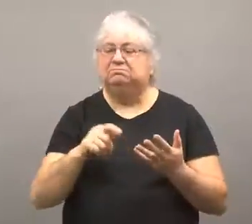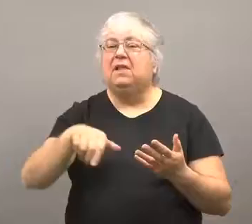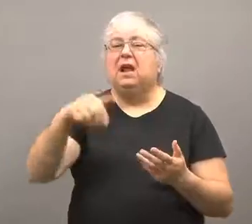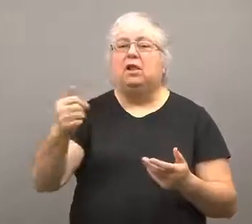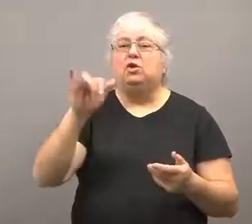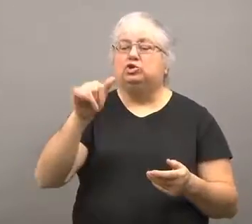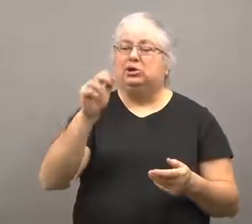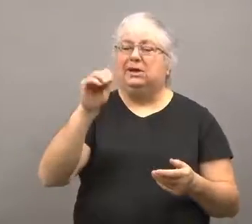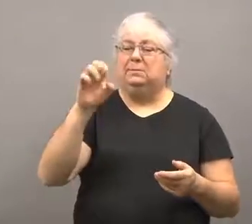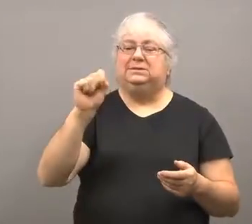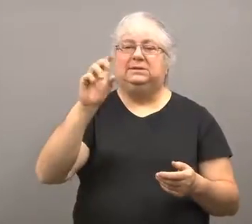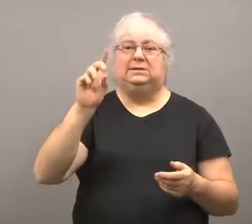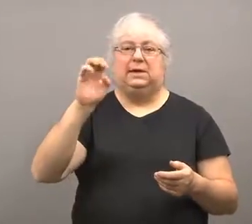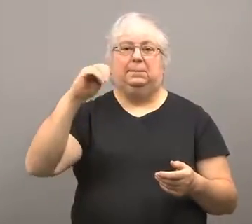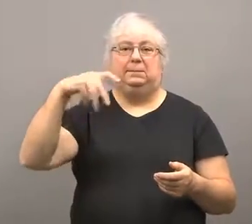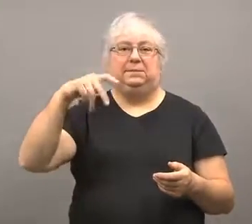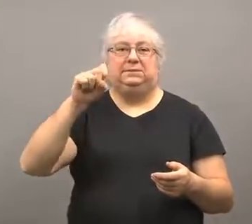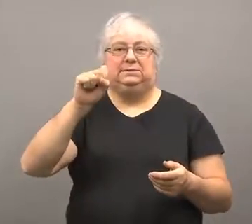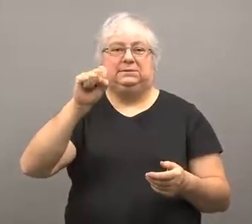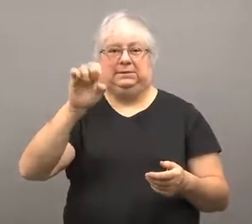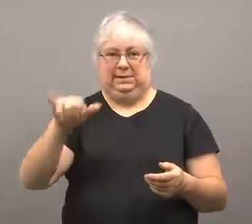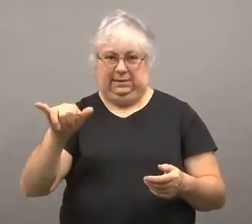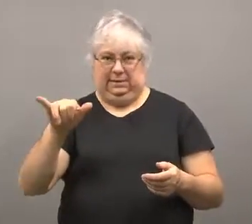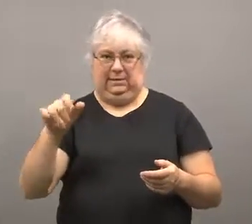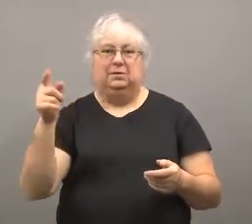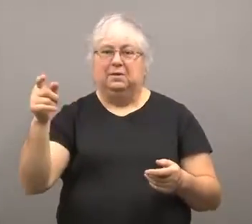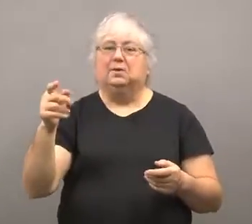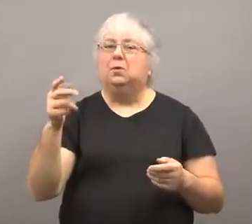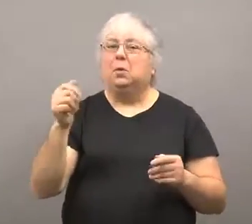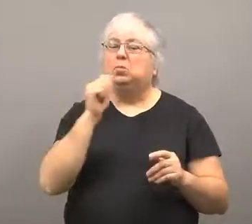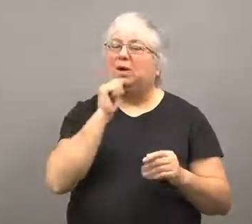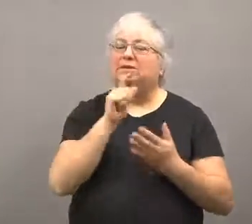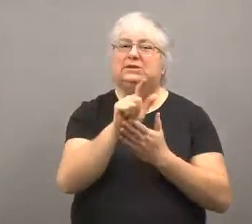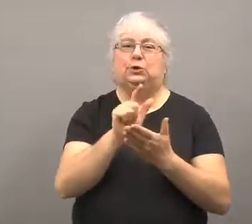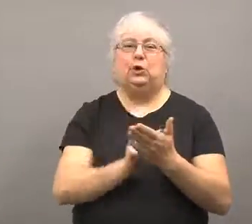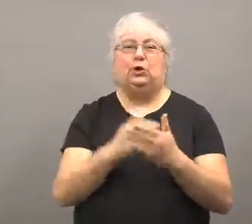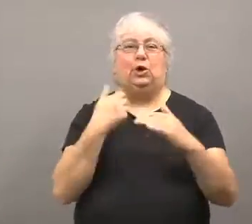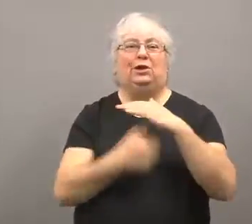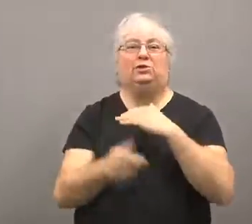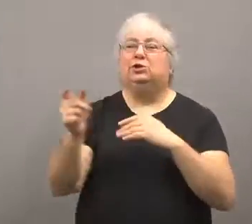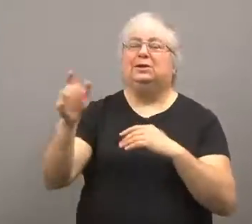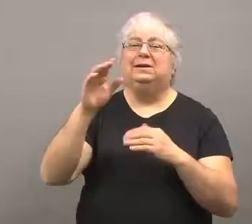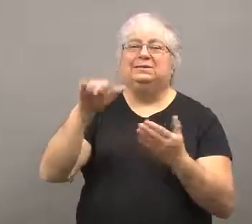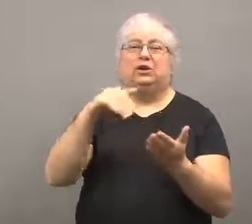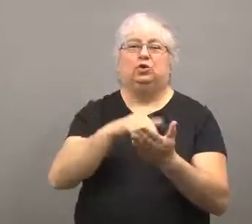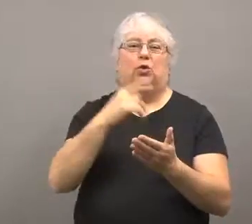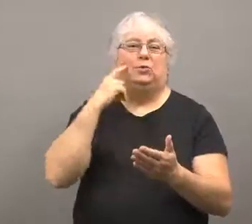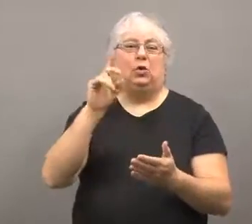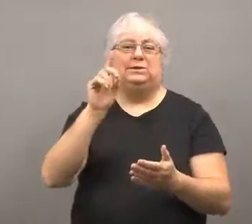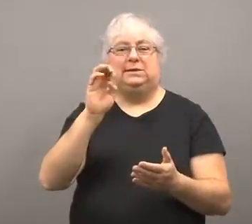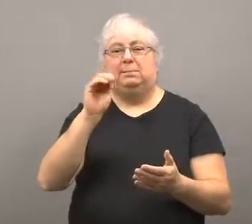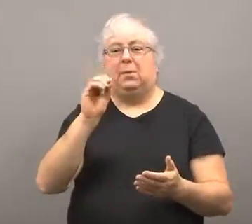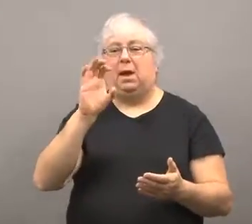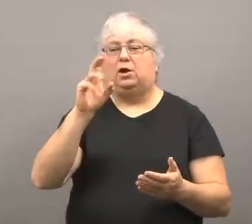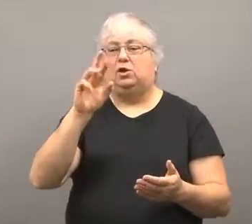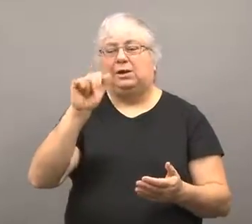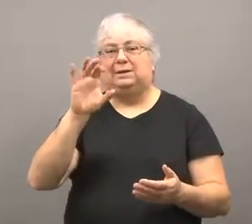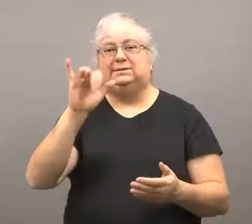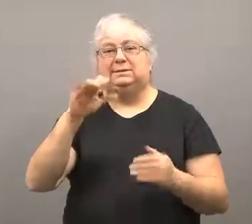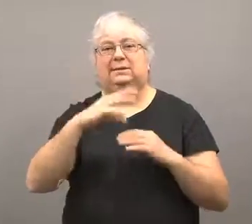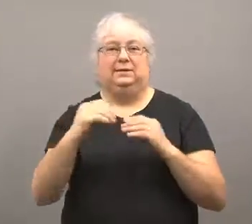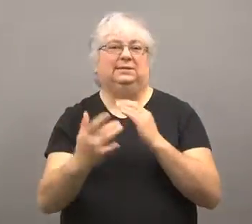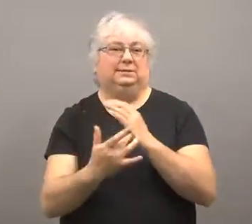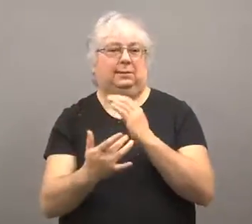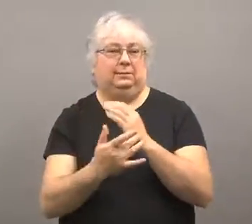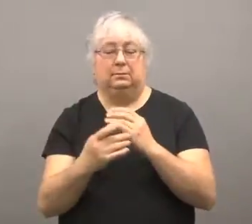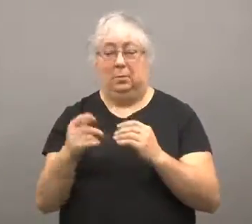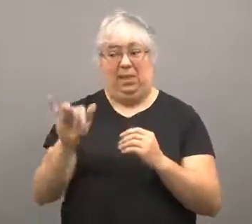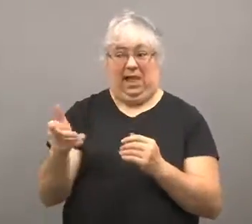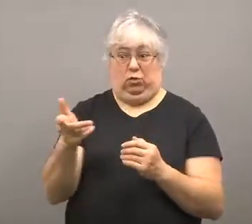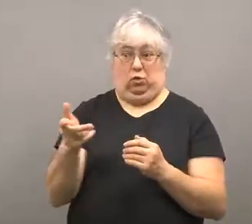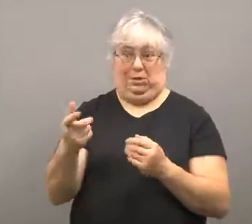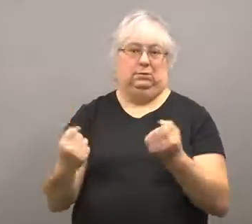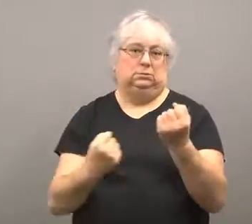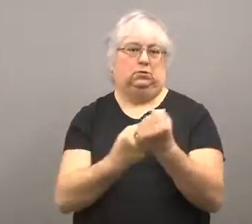and James Dempsey, a privacy attorney with the Center for